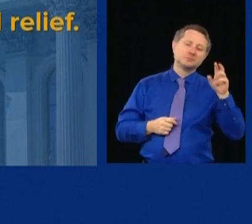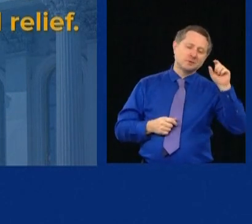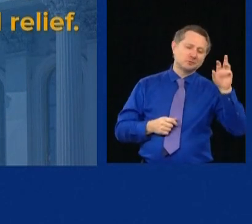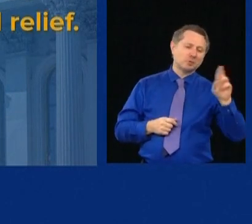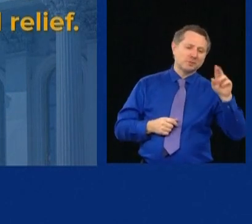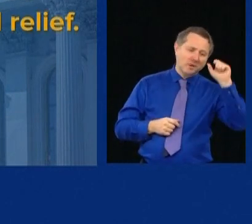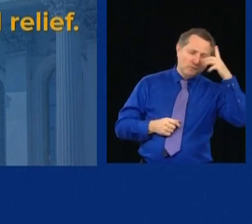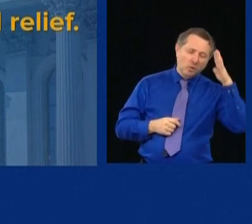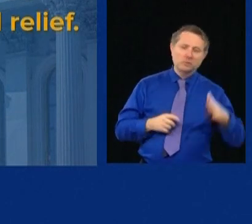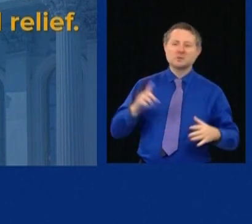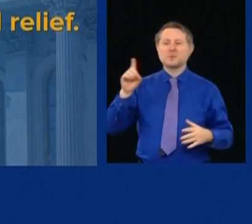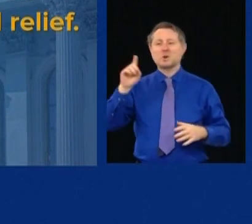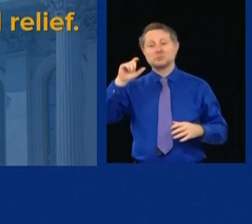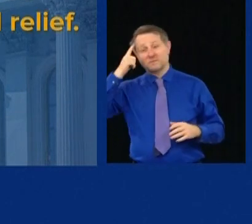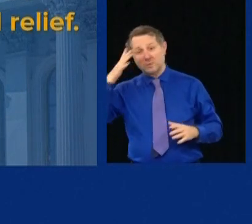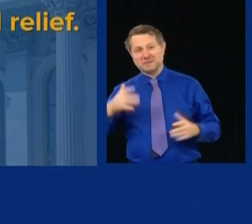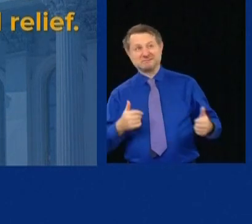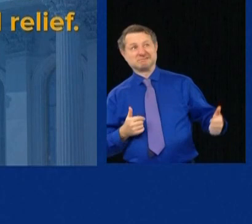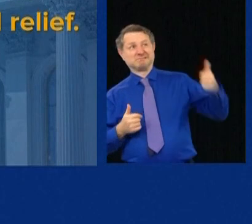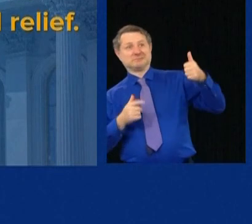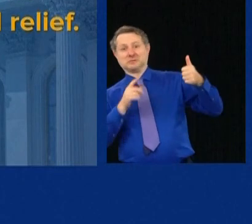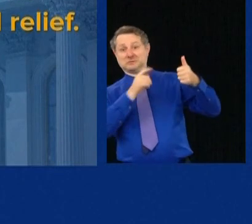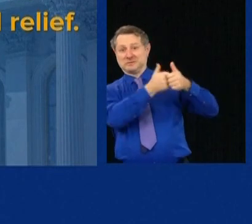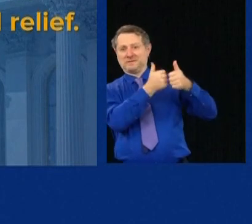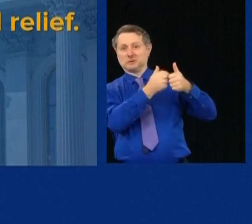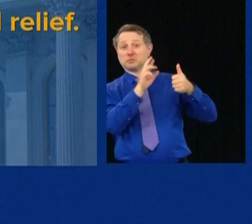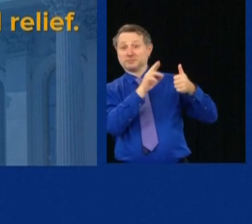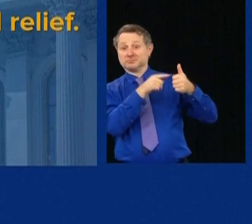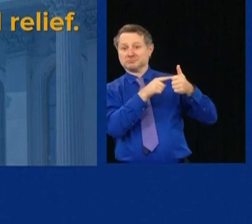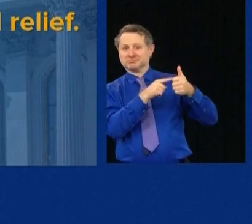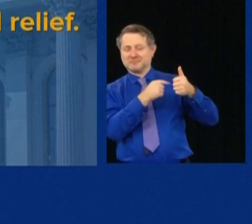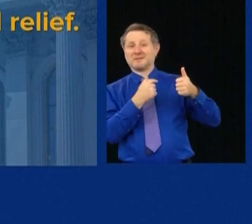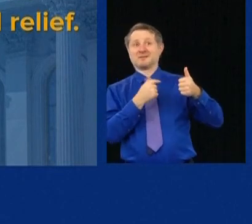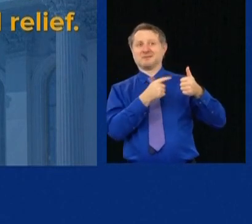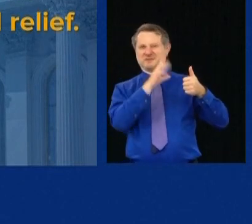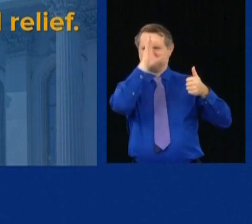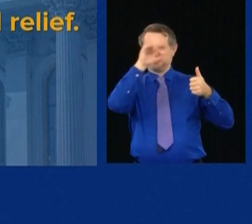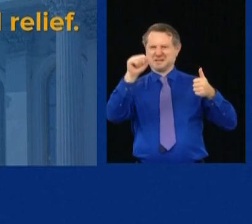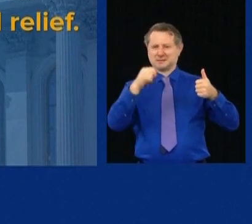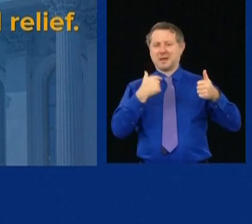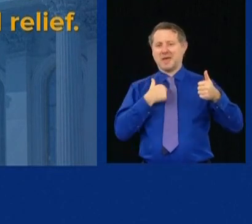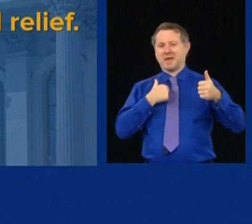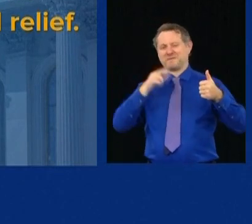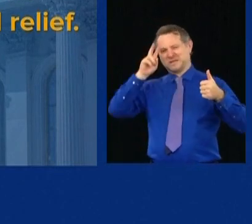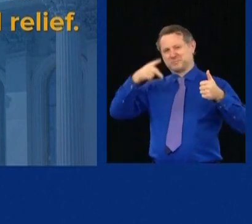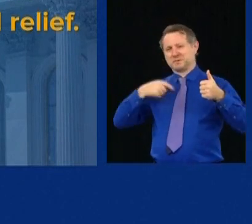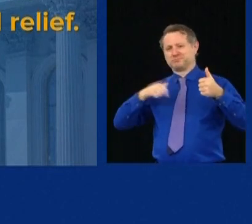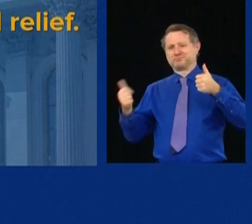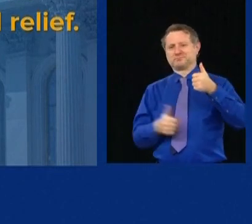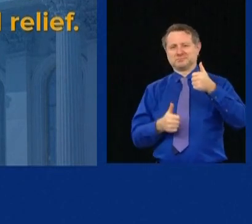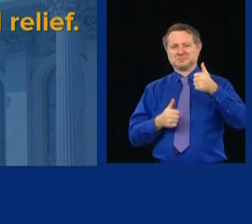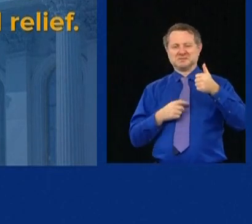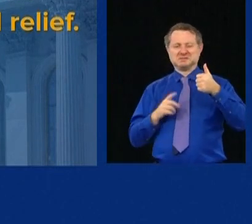ASSOCIATION, IT'S DEMOCRATIC GOVERNORS, IT'S REPUBLICAN GOVERNORS, THE CHAIRMAN IS A